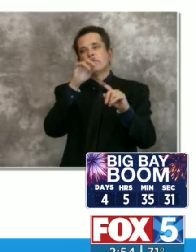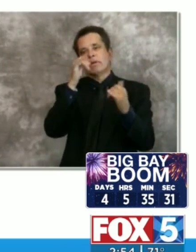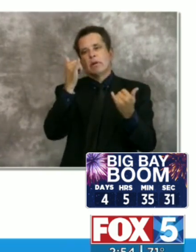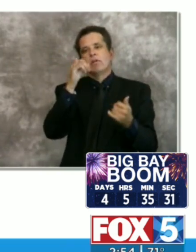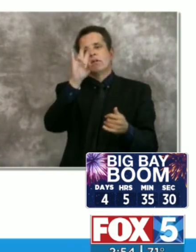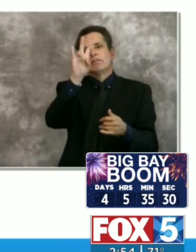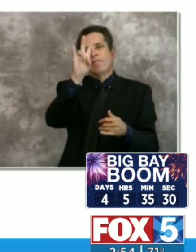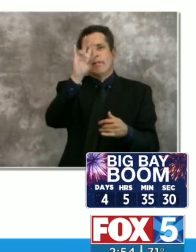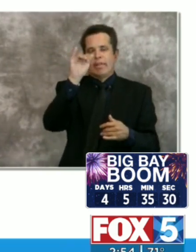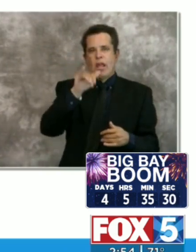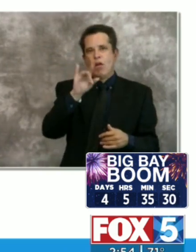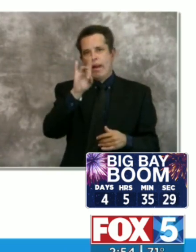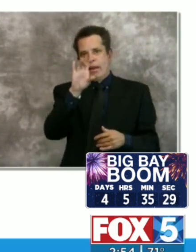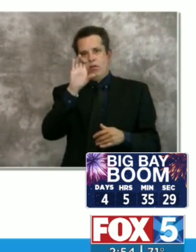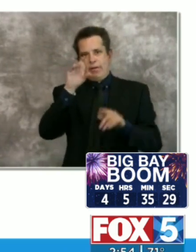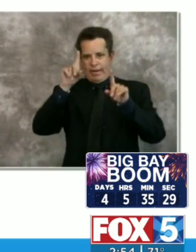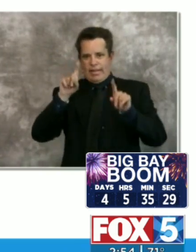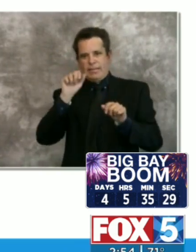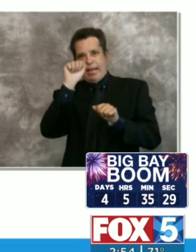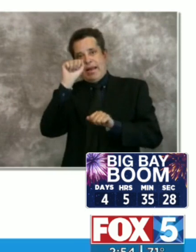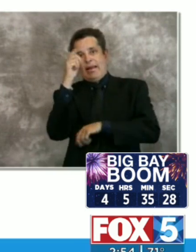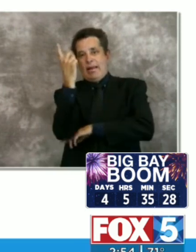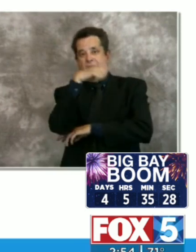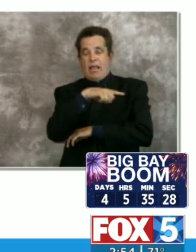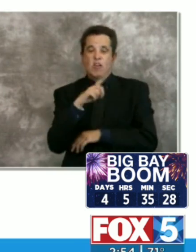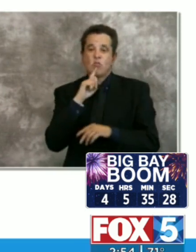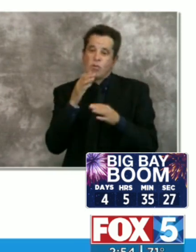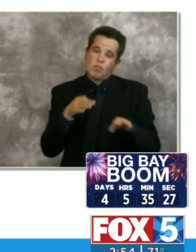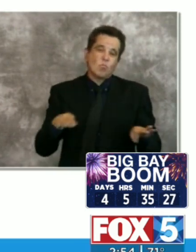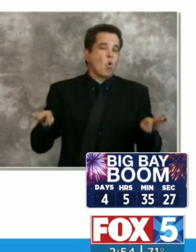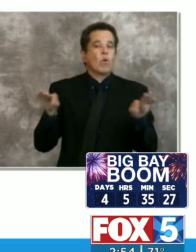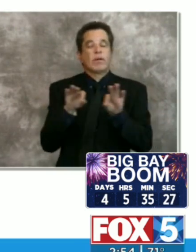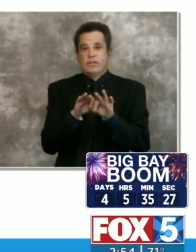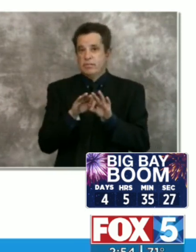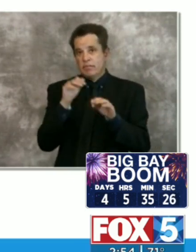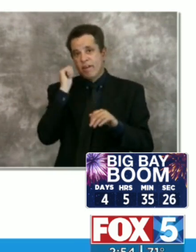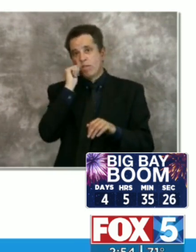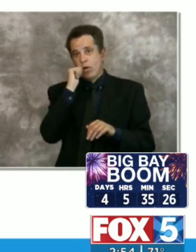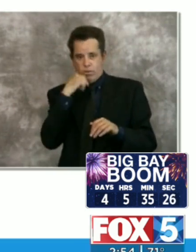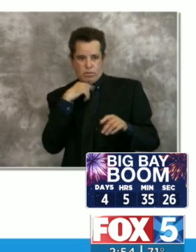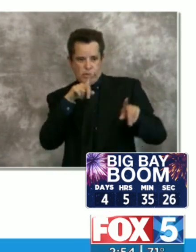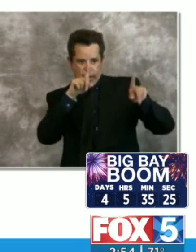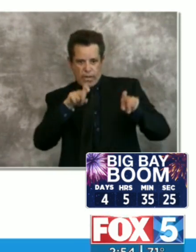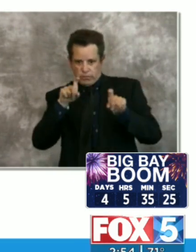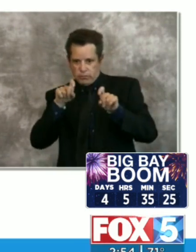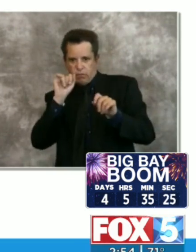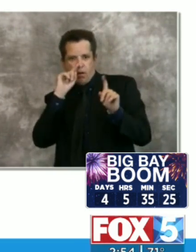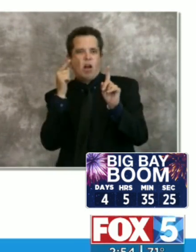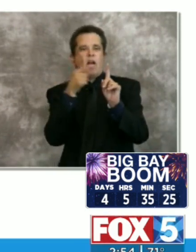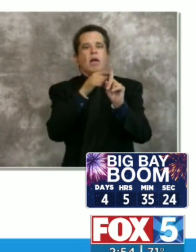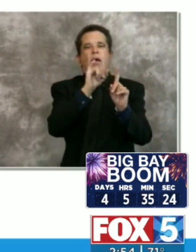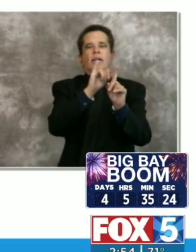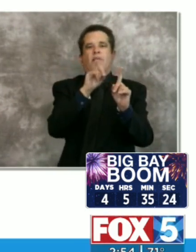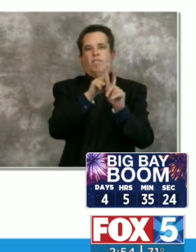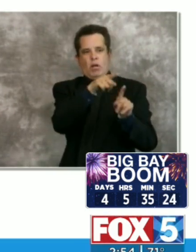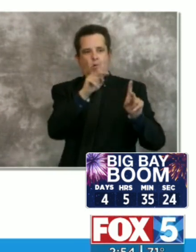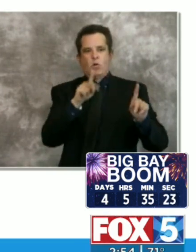AVERAGE WELL IN EXCESS OF OUR INITIAL CALL AVERAGING I JUST OVER 7800 TESTS PER DAY. AND